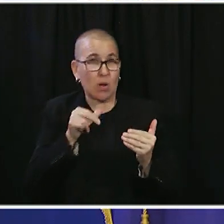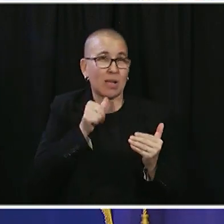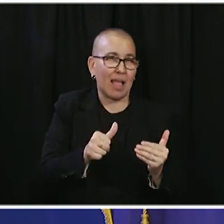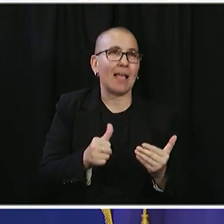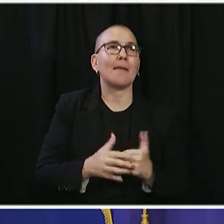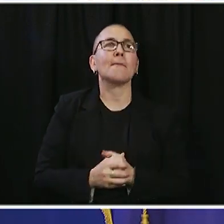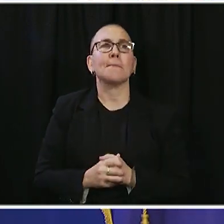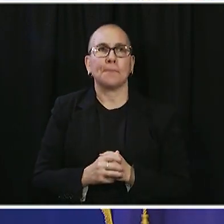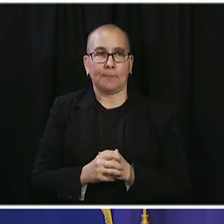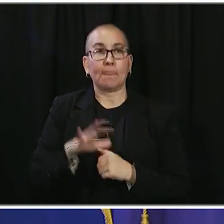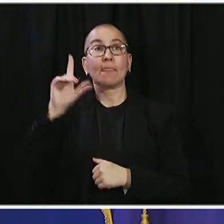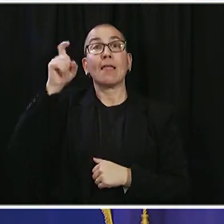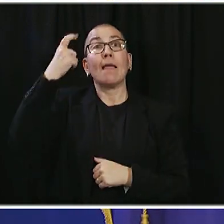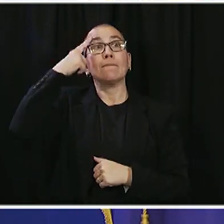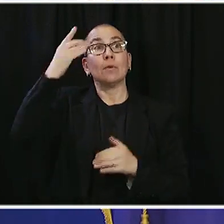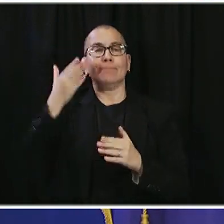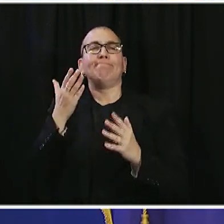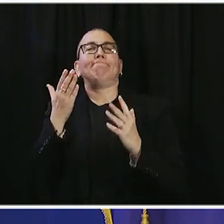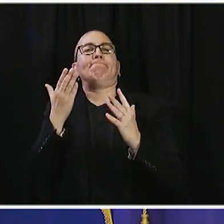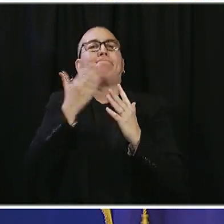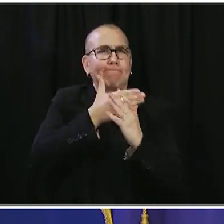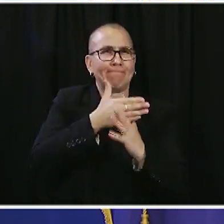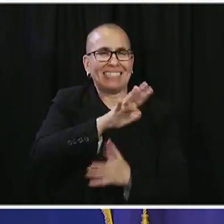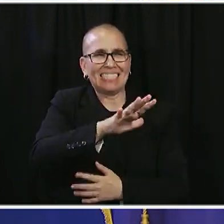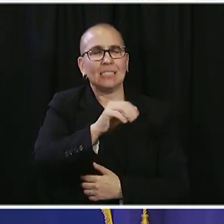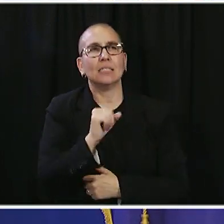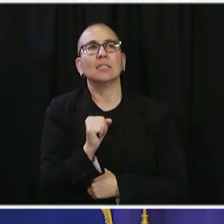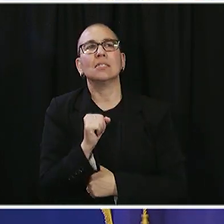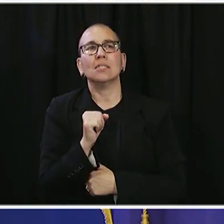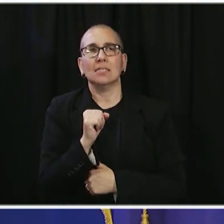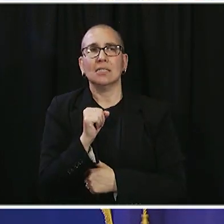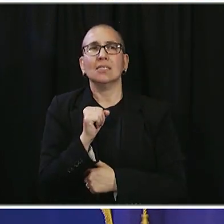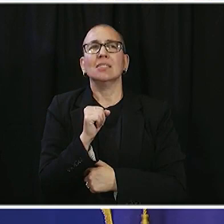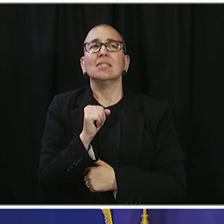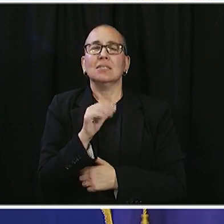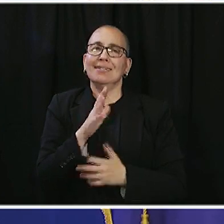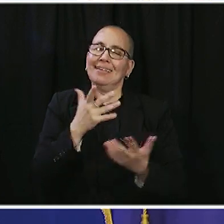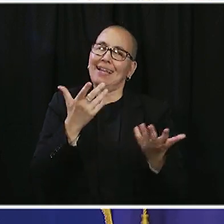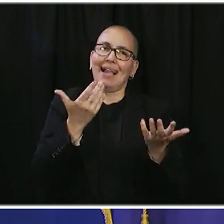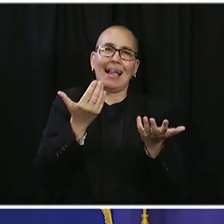THOUGH. THIS UNPREDICTABILITY IS THE HARDEST FOREEVERYBODY. IT'S HARDEST FOR THE PARENTS,